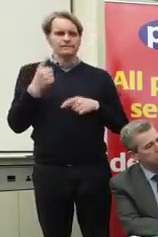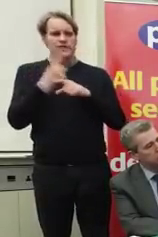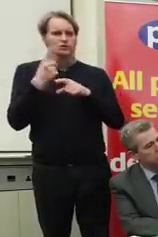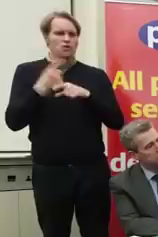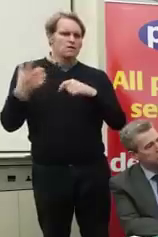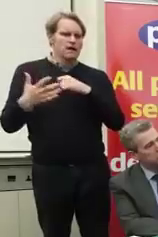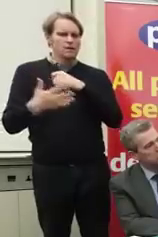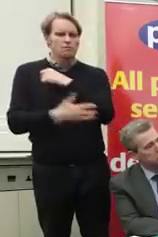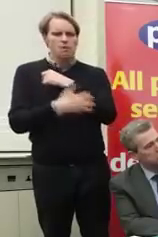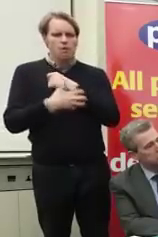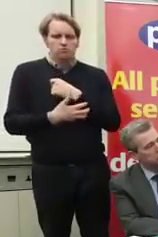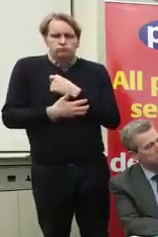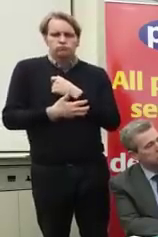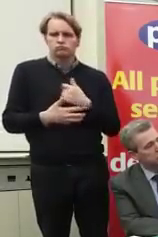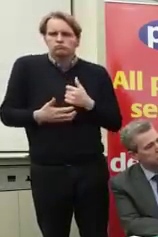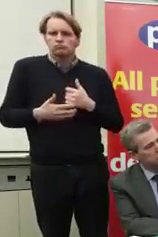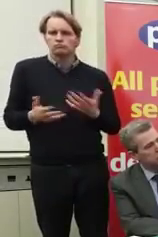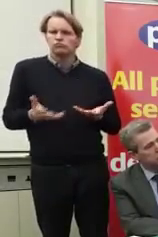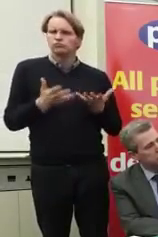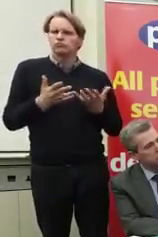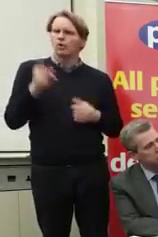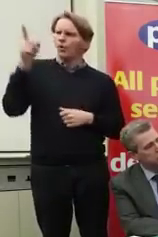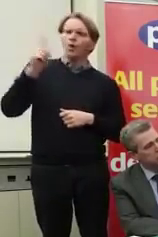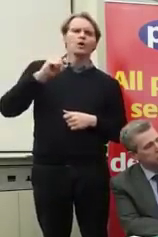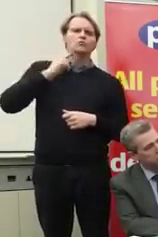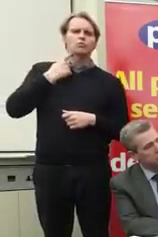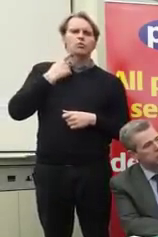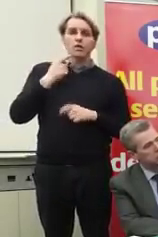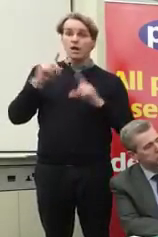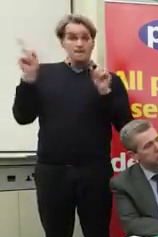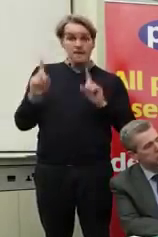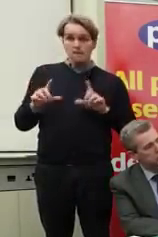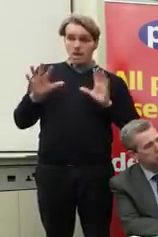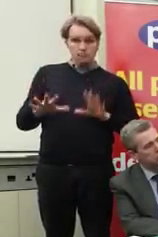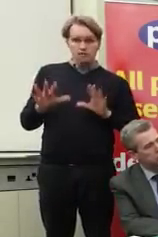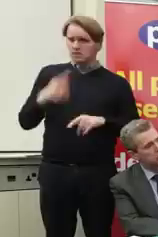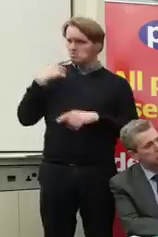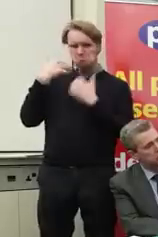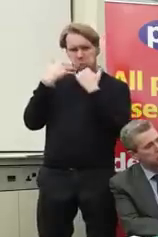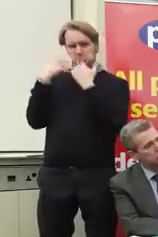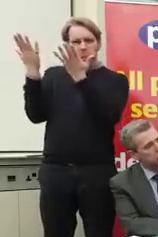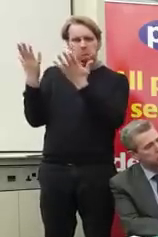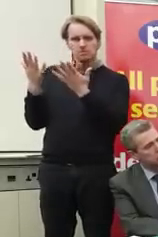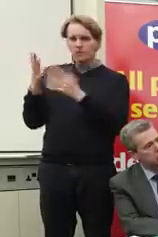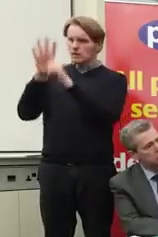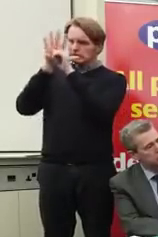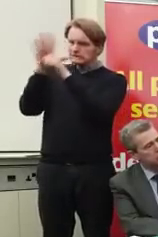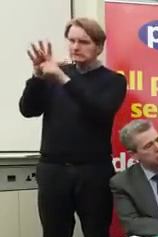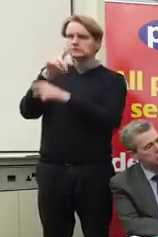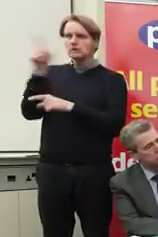brutal to be honest I don't think people will want to tolerate that anymore and I think the pressure that's mounting on Conservative backbenchers in particular